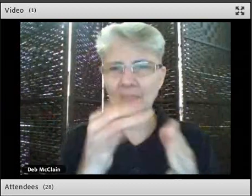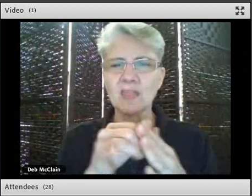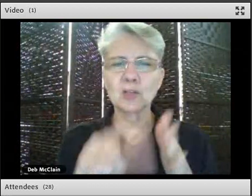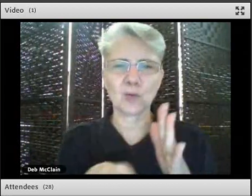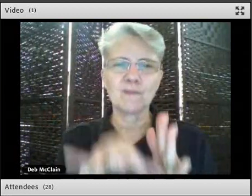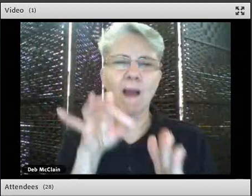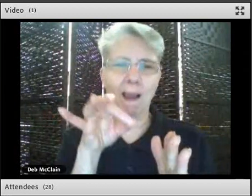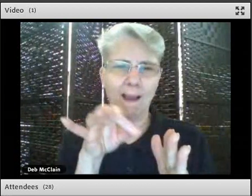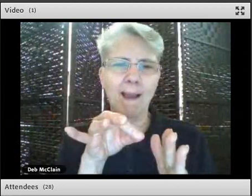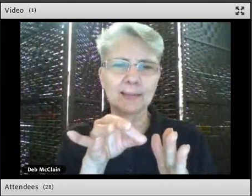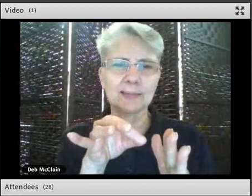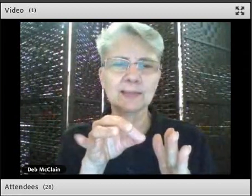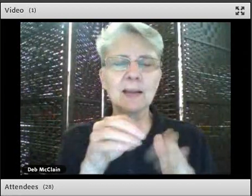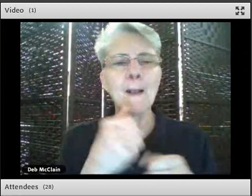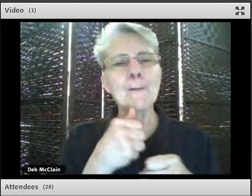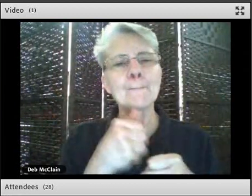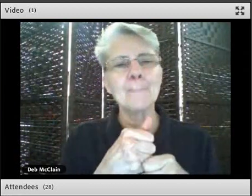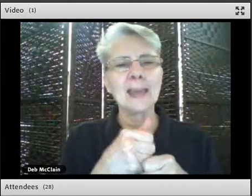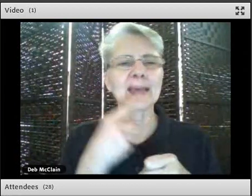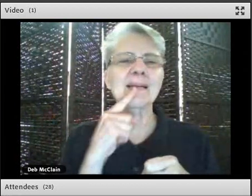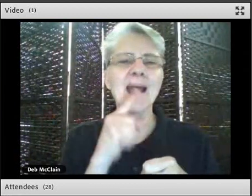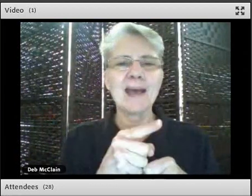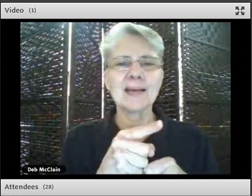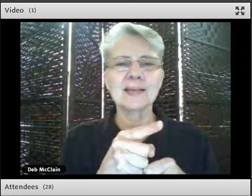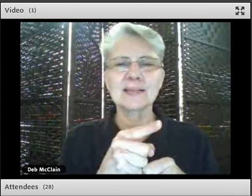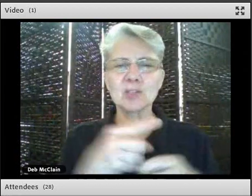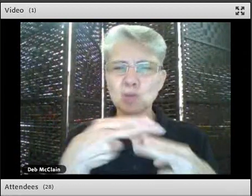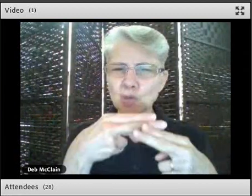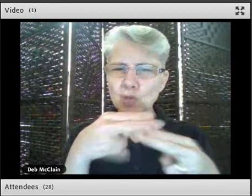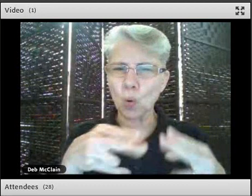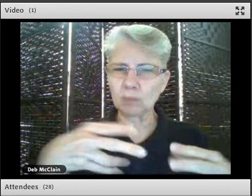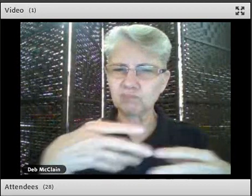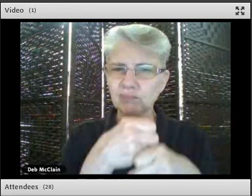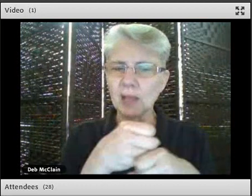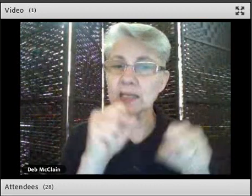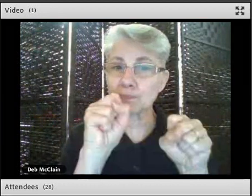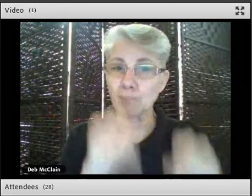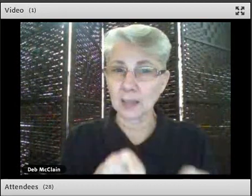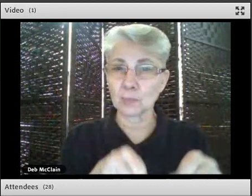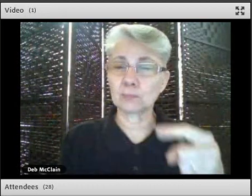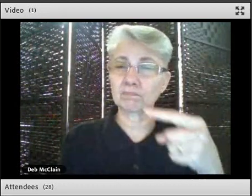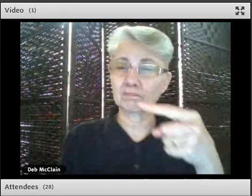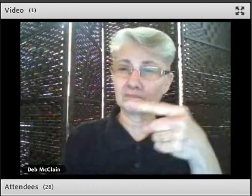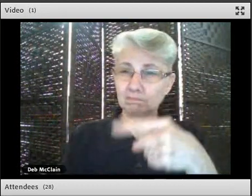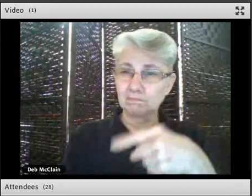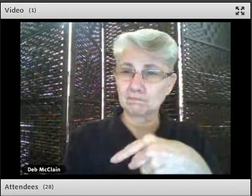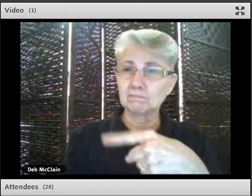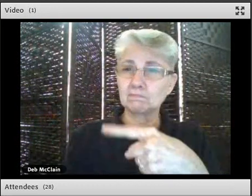So, you don't want to give spoilers away, of course, but you also want to supply enough information